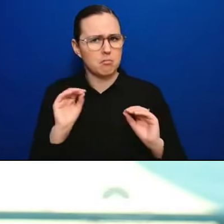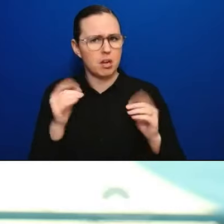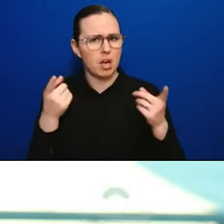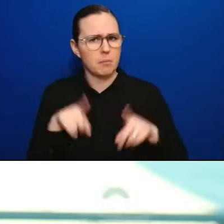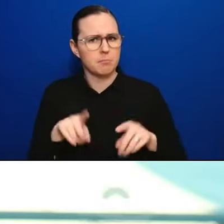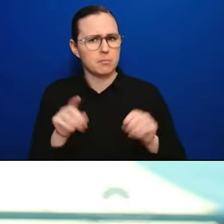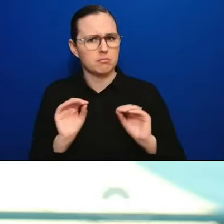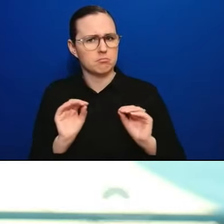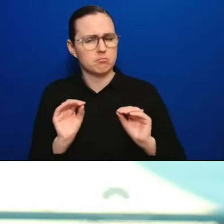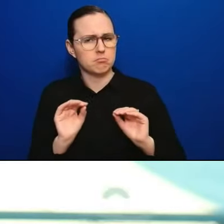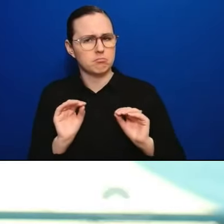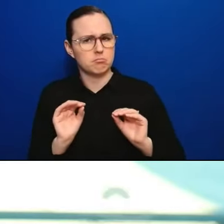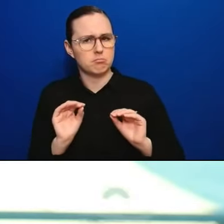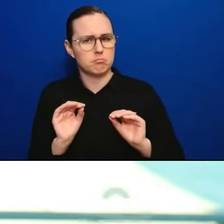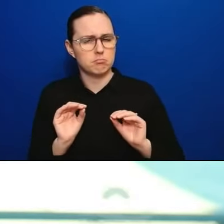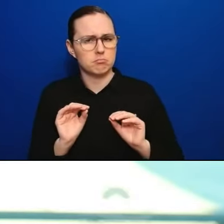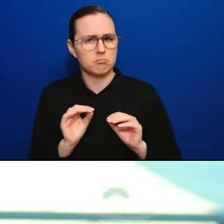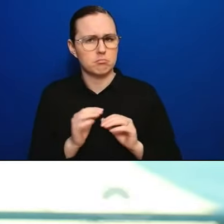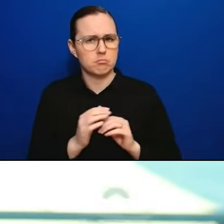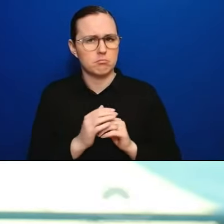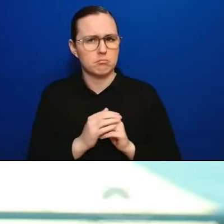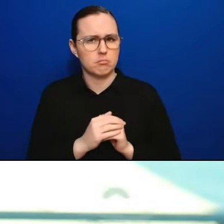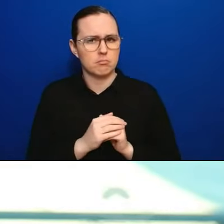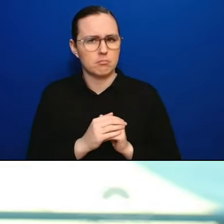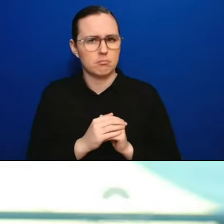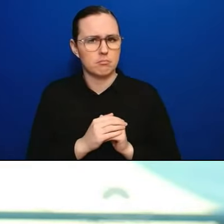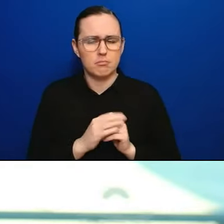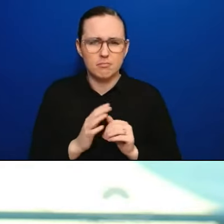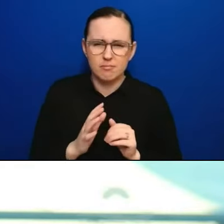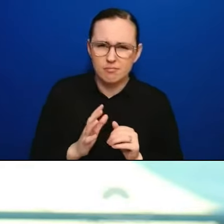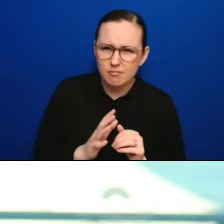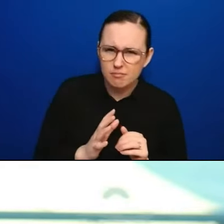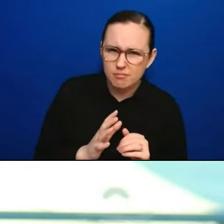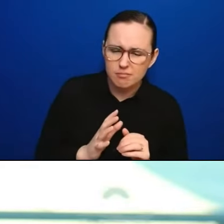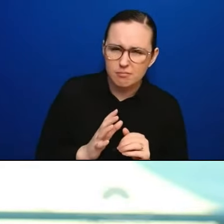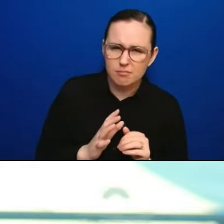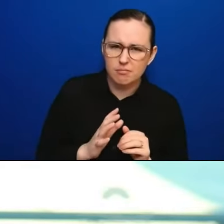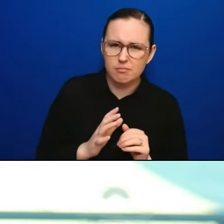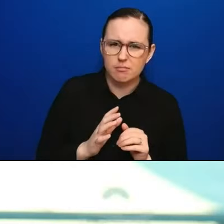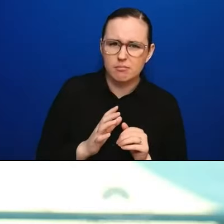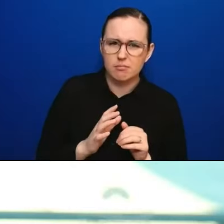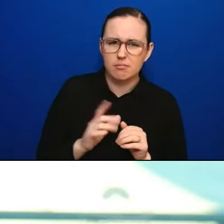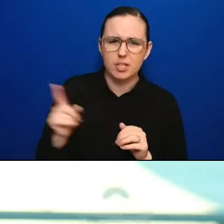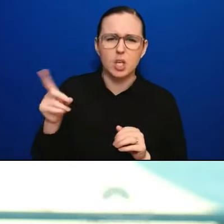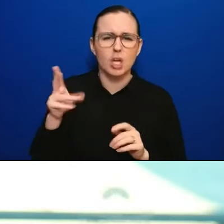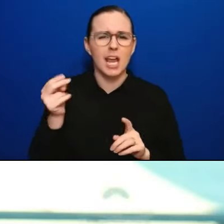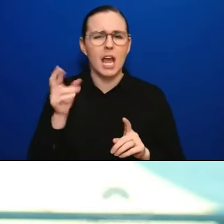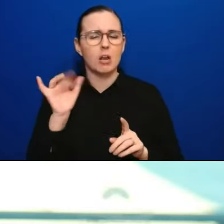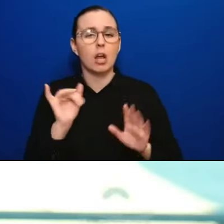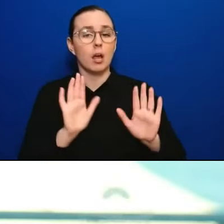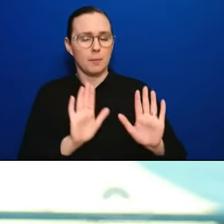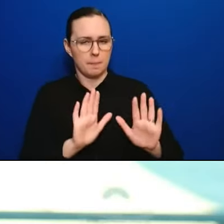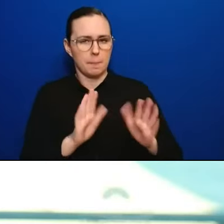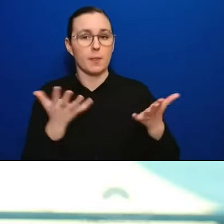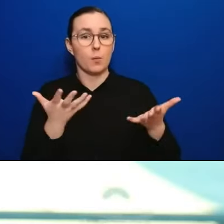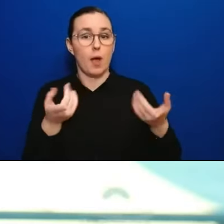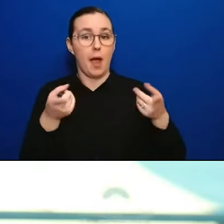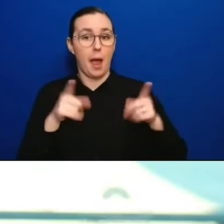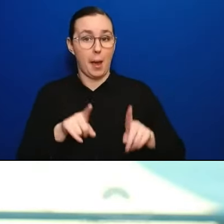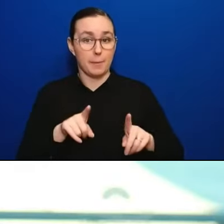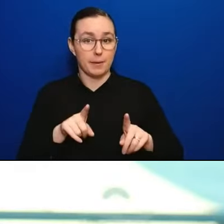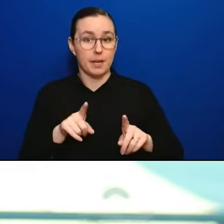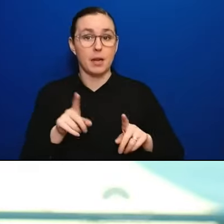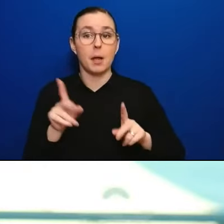We